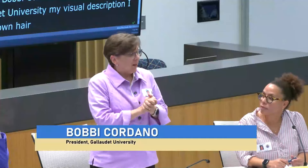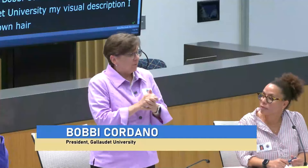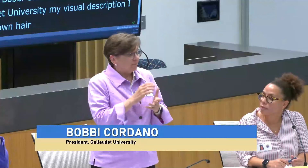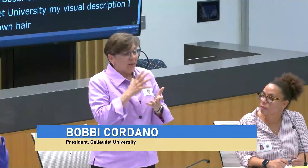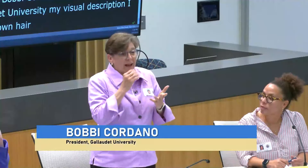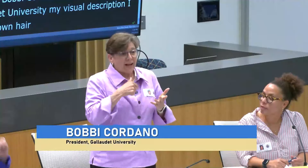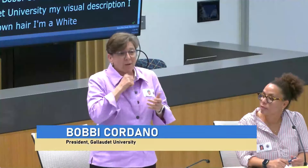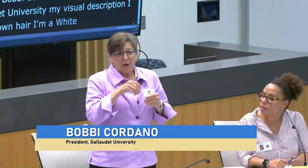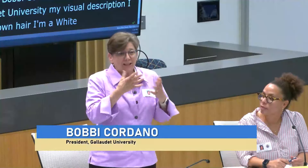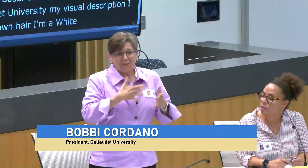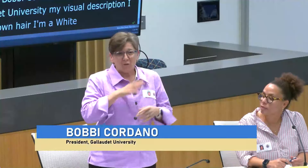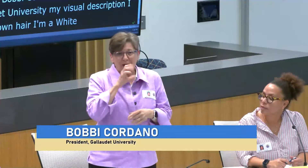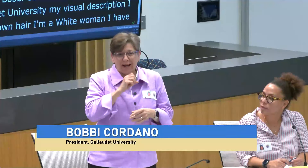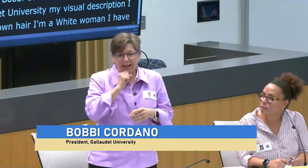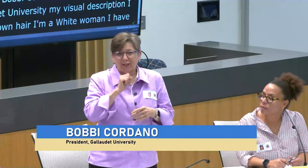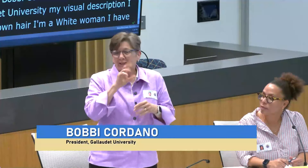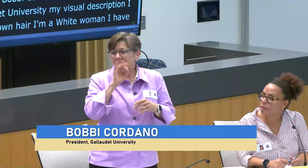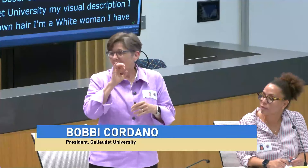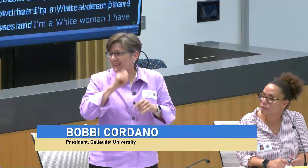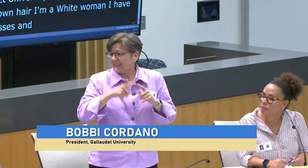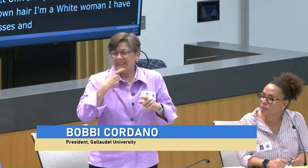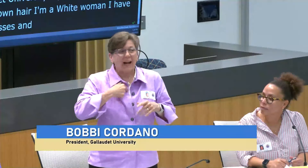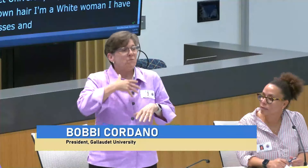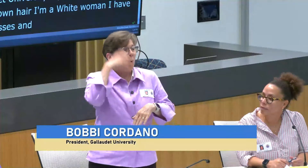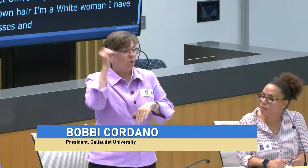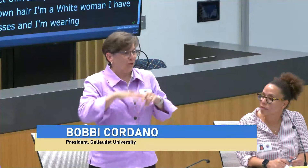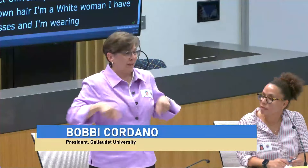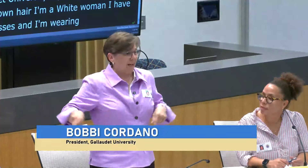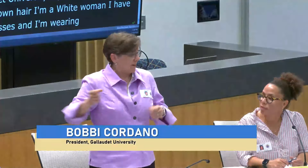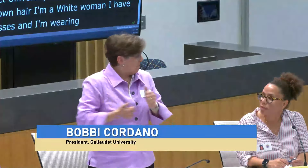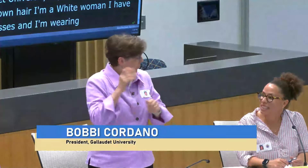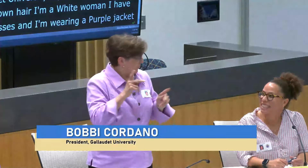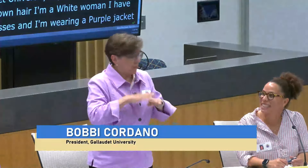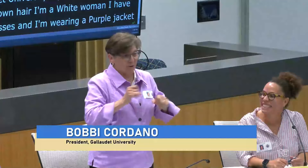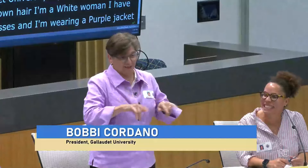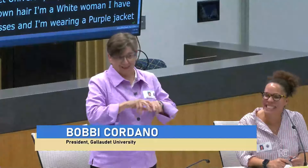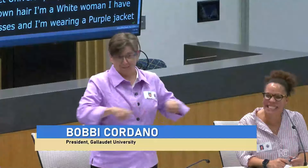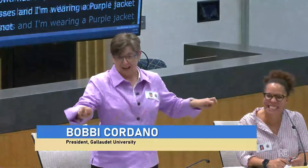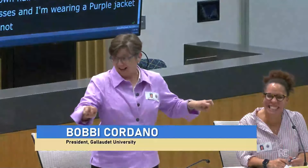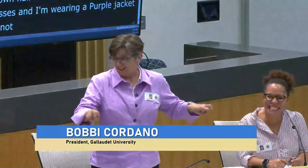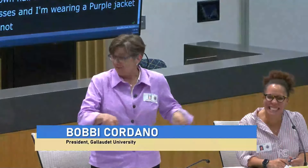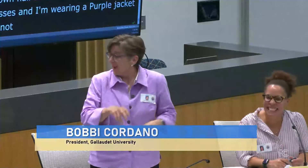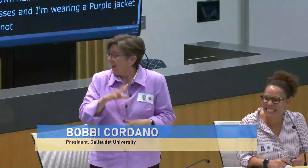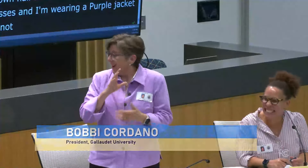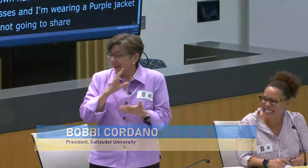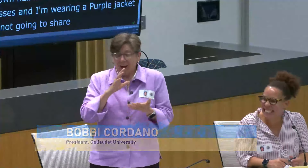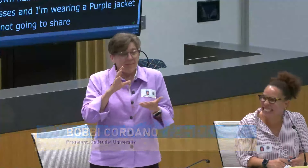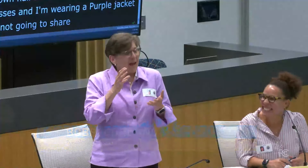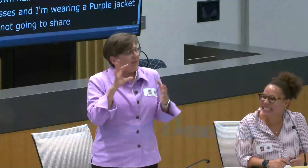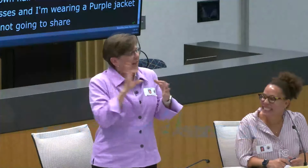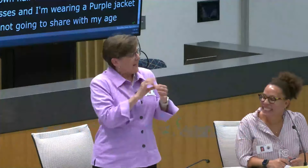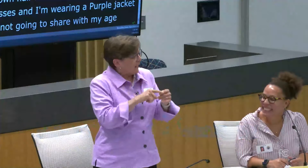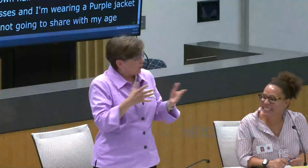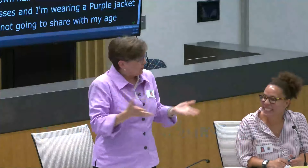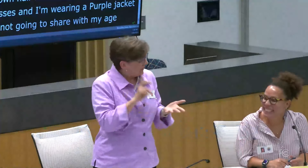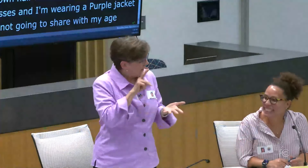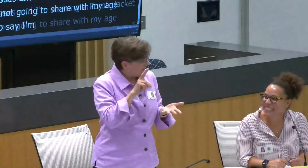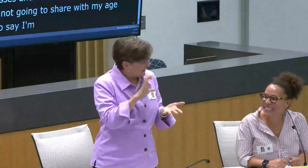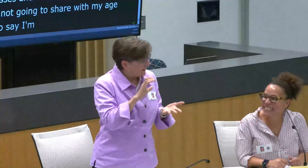BOBBI CORDANO: WONDERFUL TO BE HERE WITH MY COLLEAGUES ON THIS PANEL MY NAME IS BOBBI CORDANO I'M PRESIDENT OF GALLAUDET UNIVERSITY MY VISUAL DESCRIPTION I HAVE BROWN